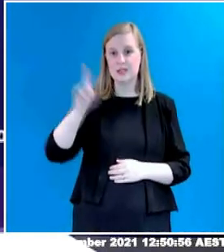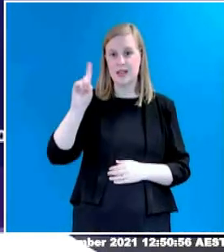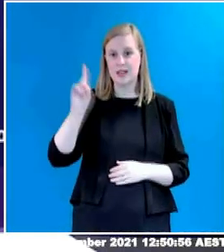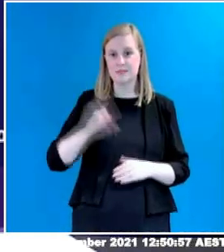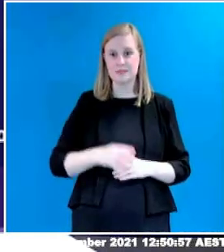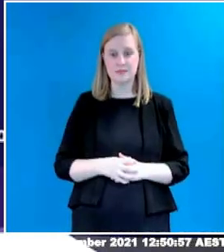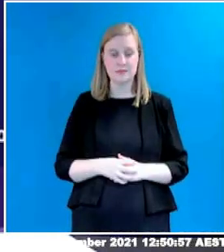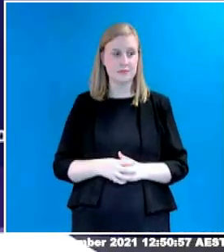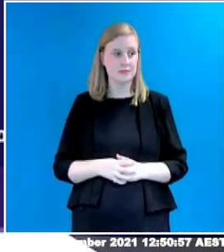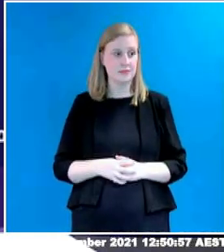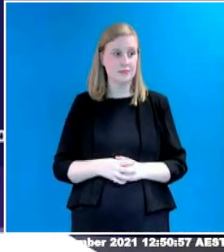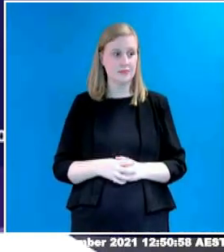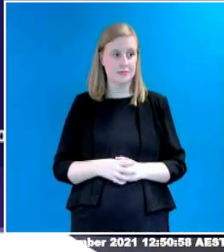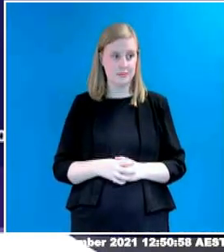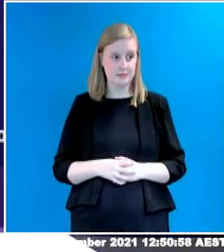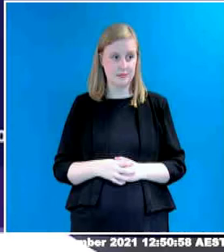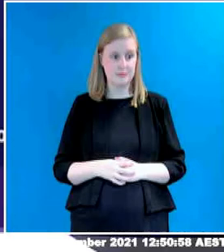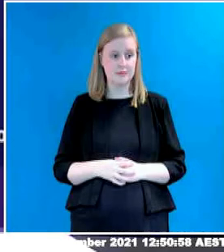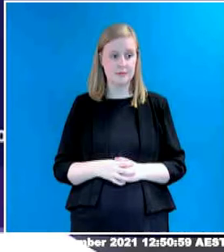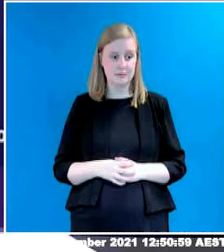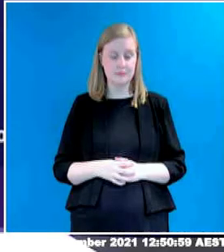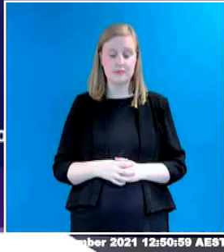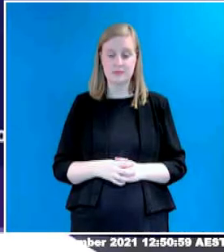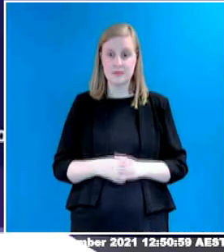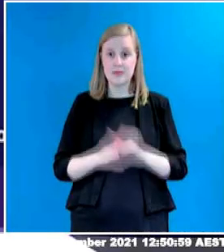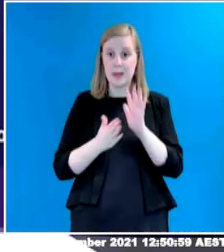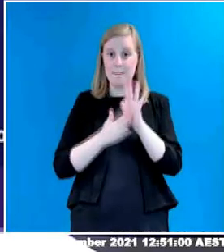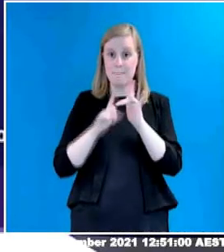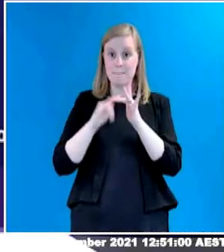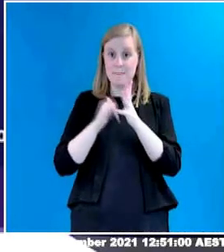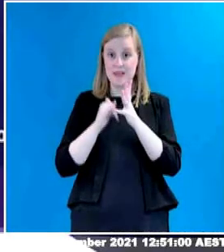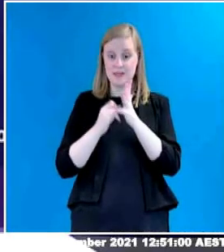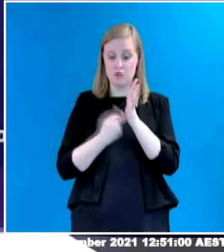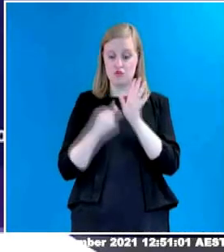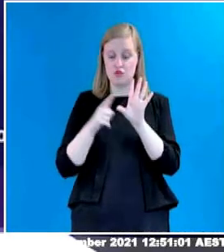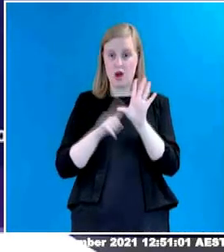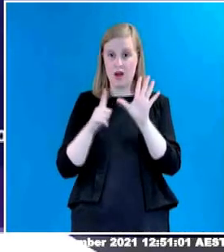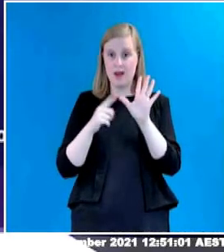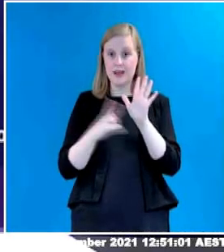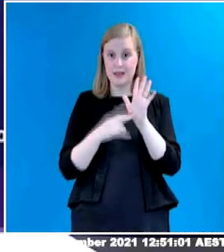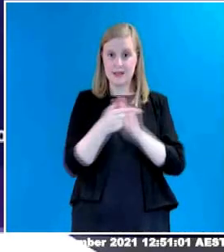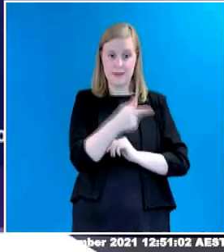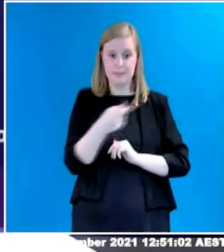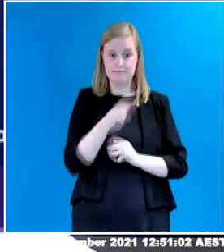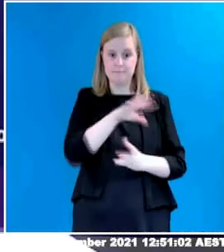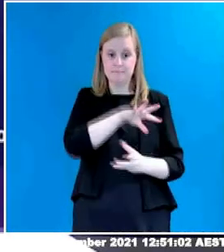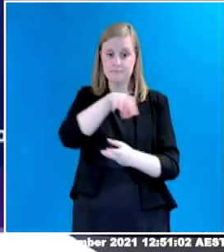Commissioners, Ms Ryan will be participating in Public Hearing 19,